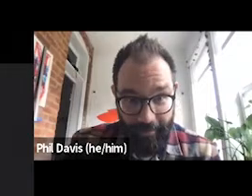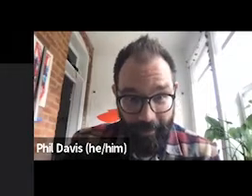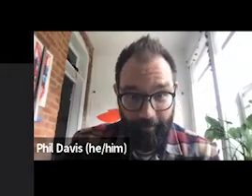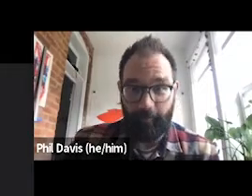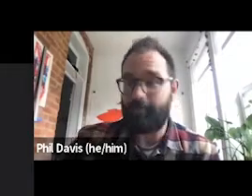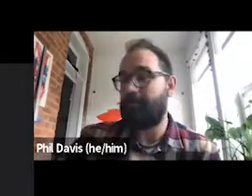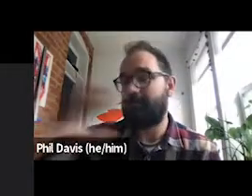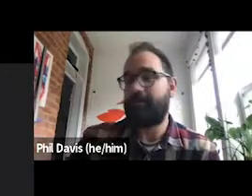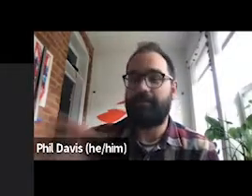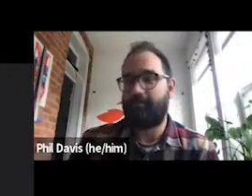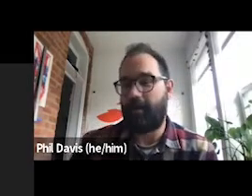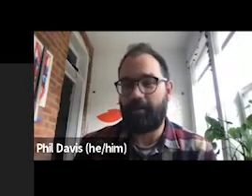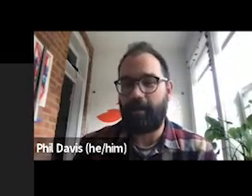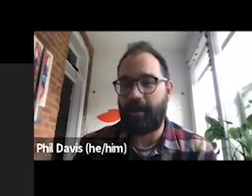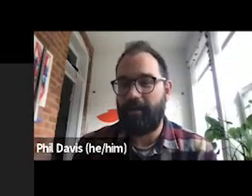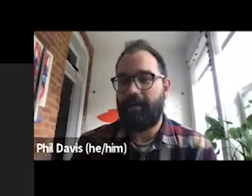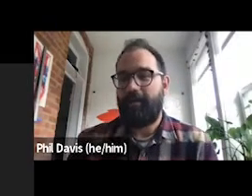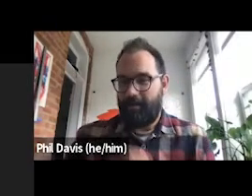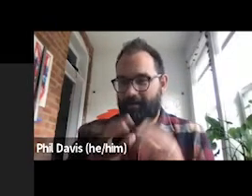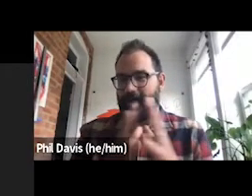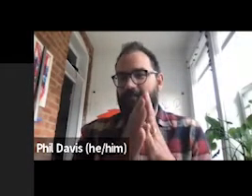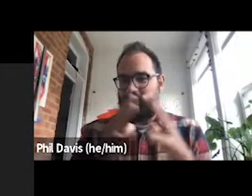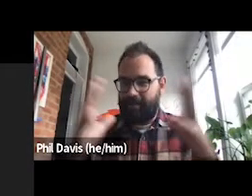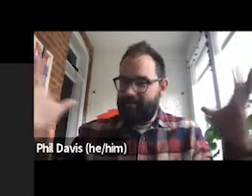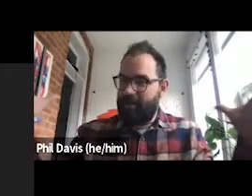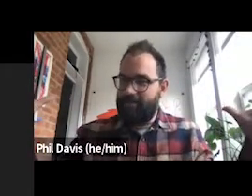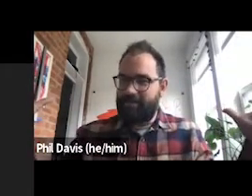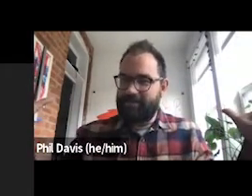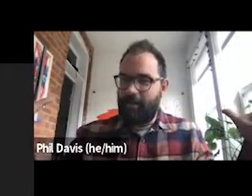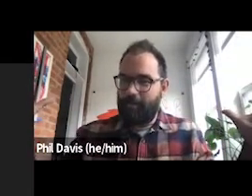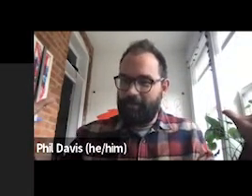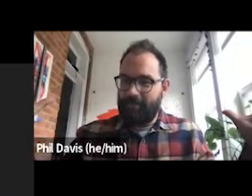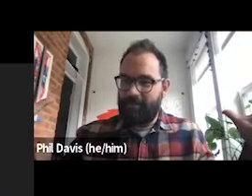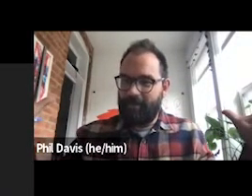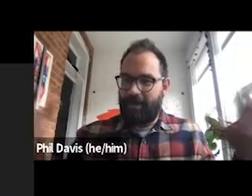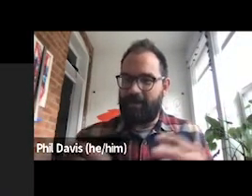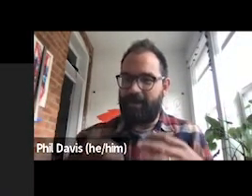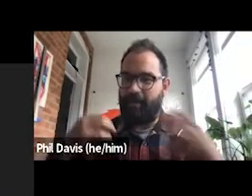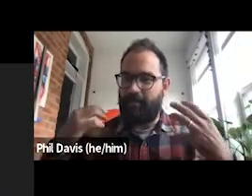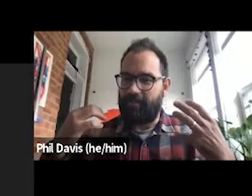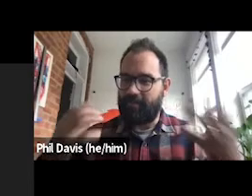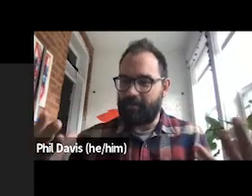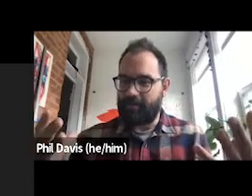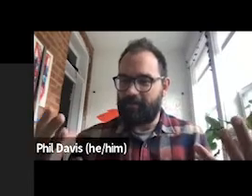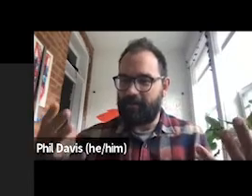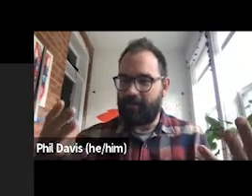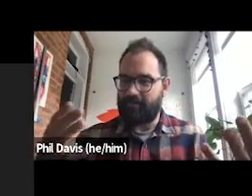And when it moved to parkway, it expands the scope a little bit, I had a theater I was